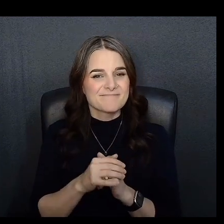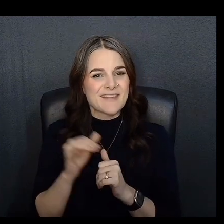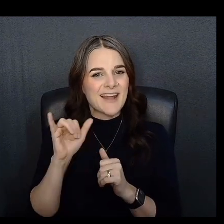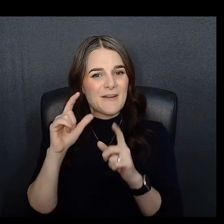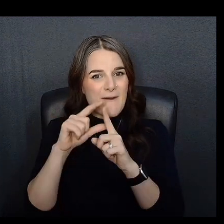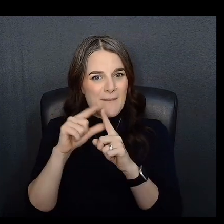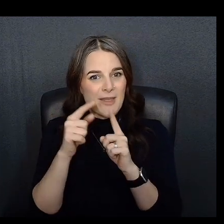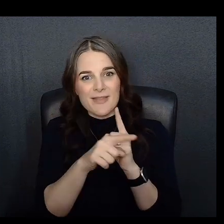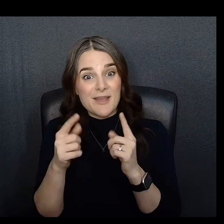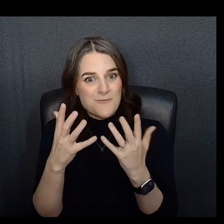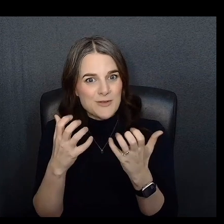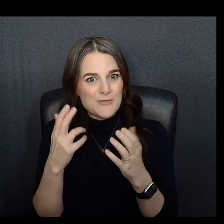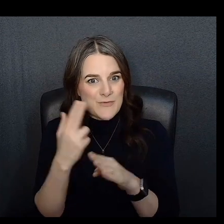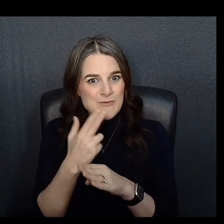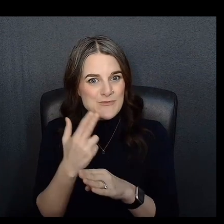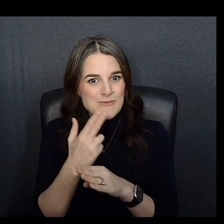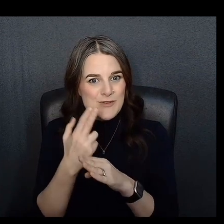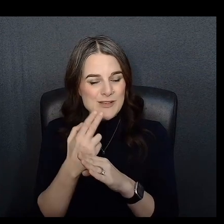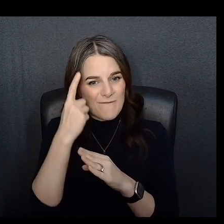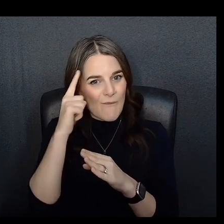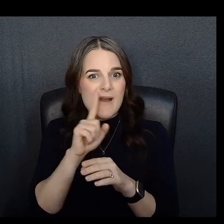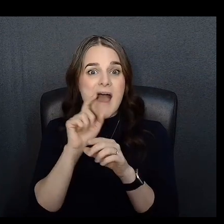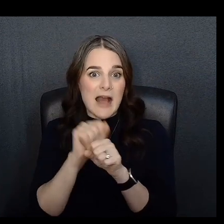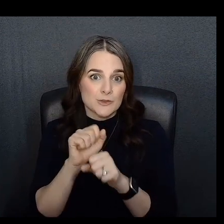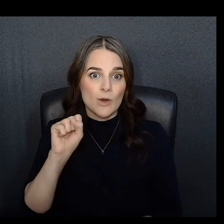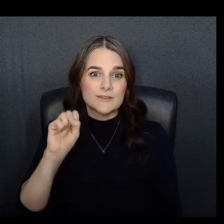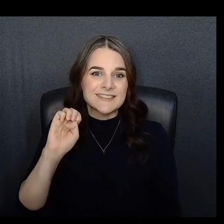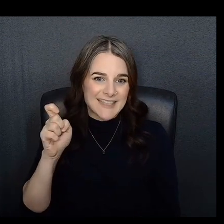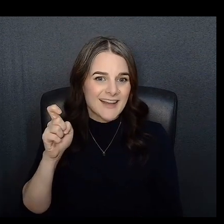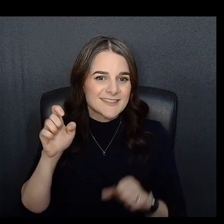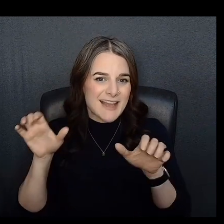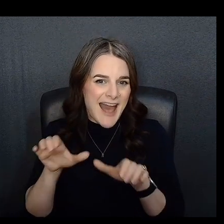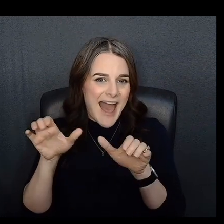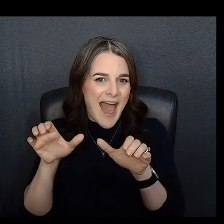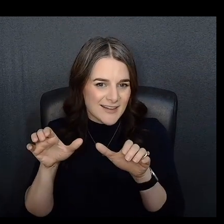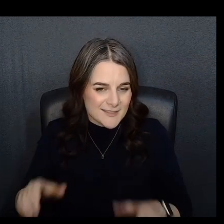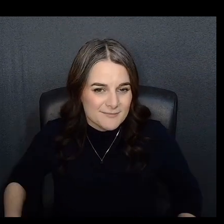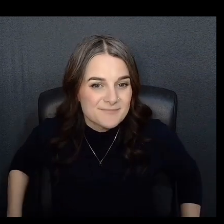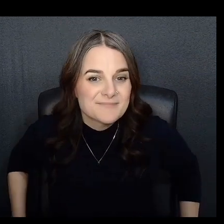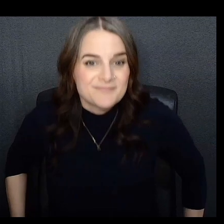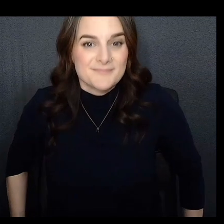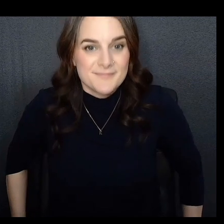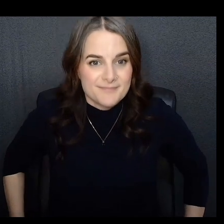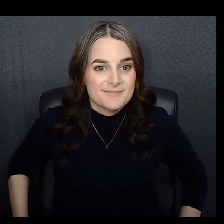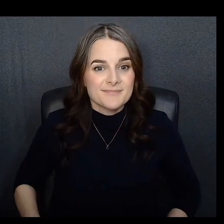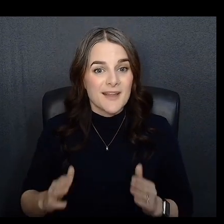to use for actual sex acts. And then reproduction as well, so